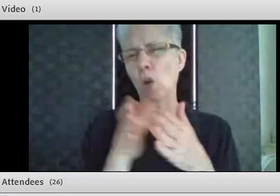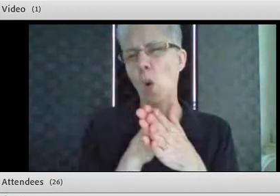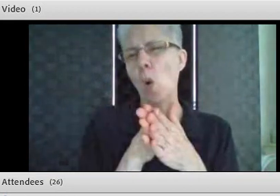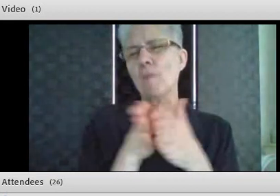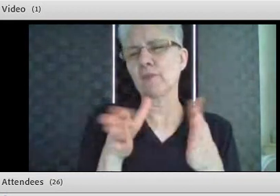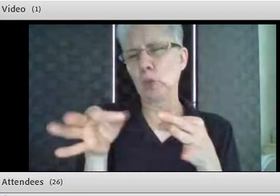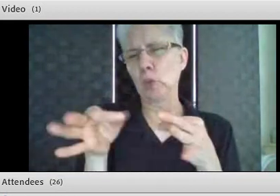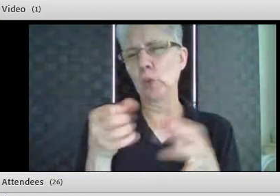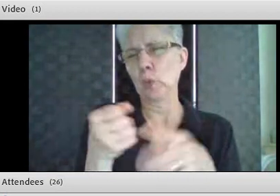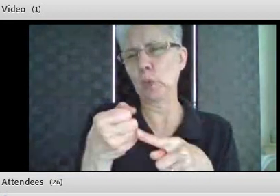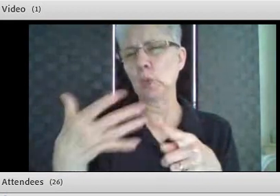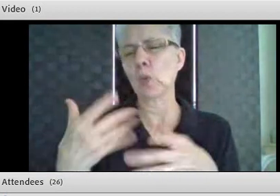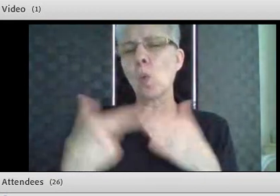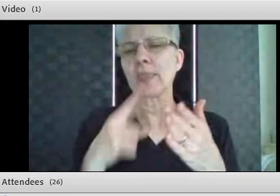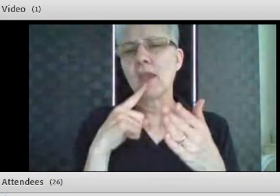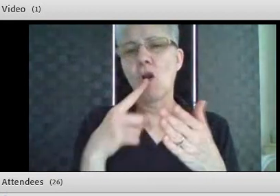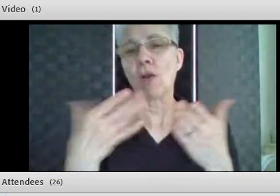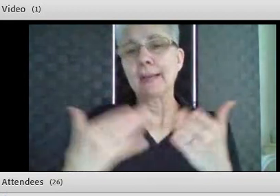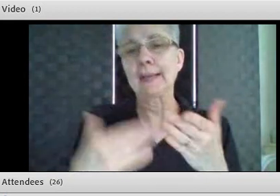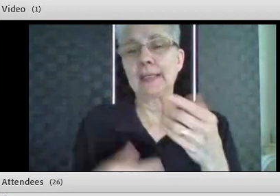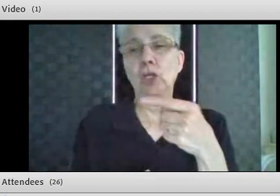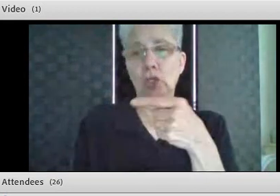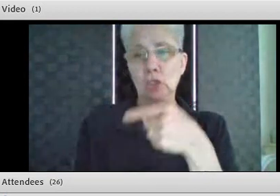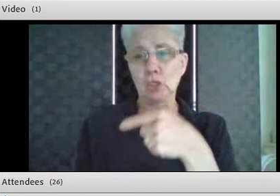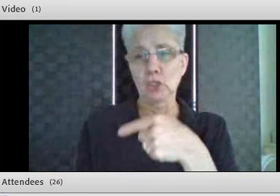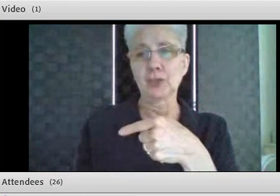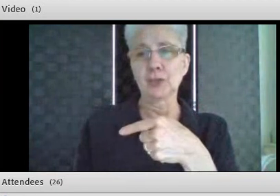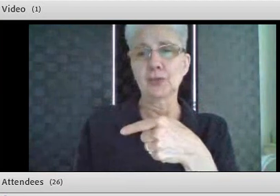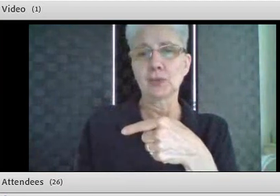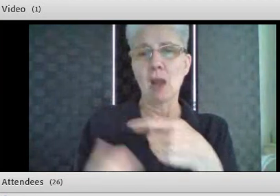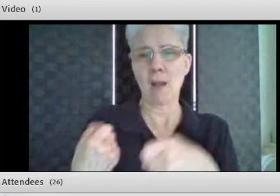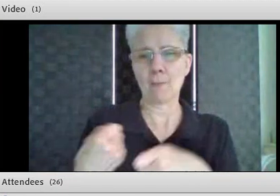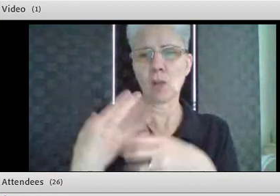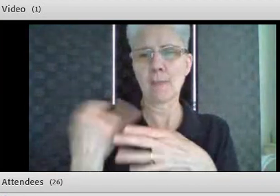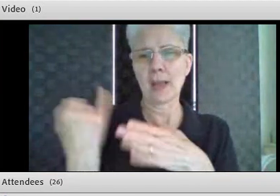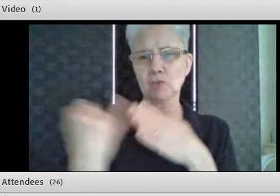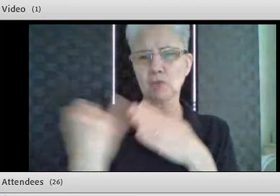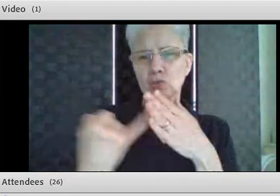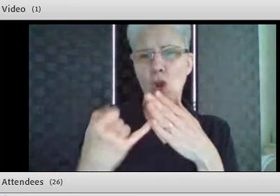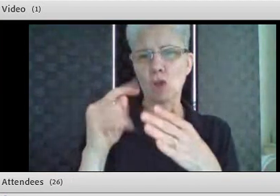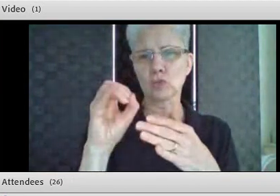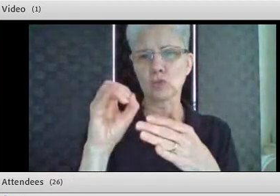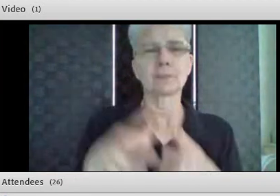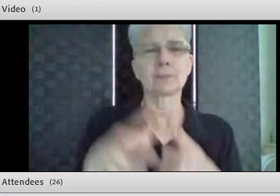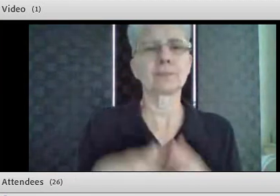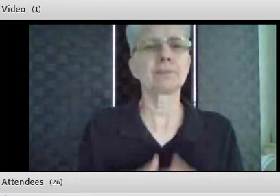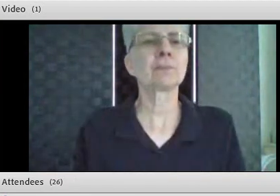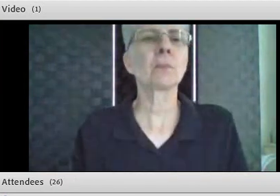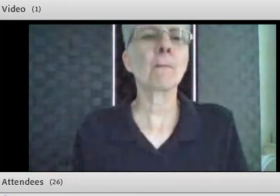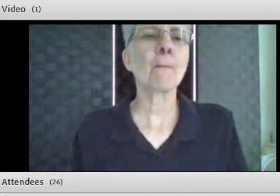something very specific about music, and I can give you a little overview